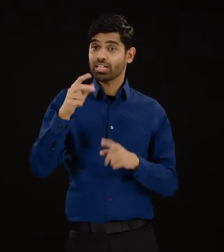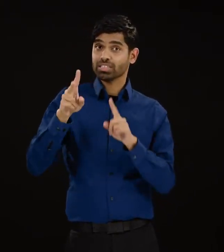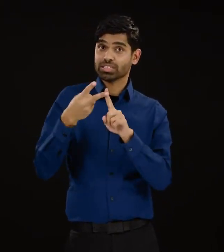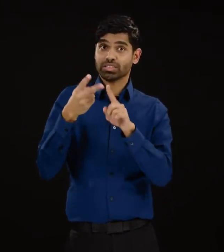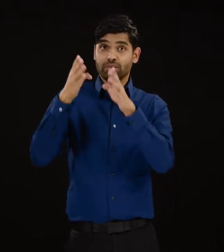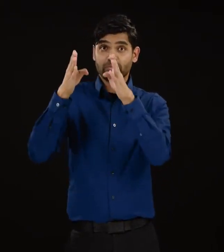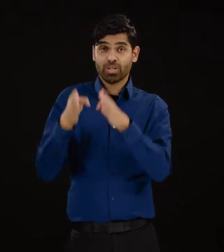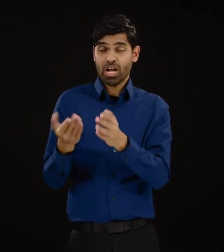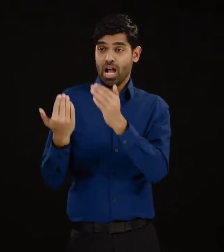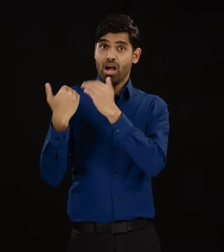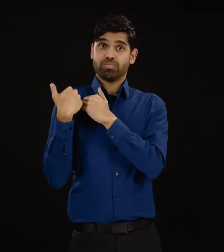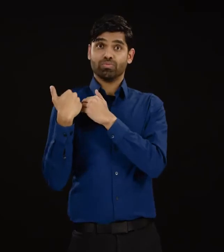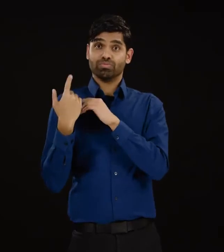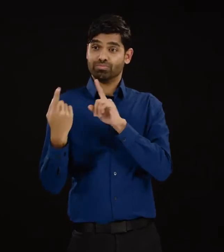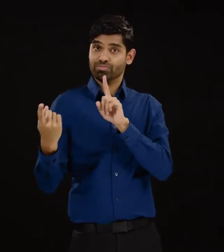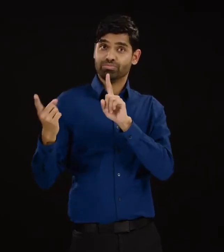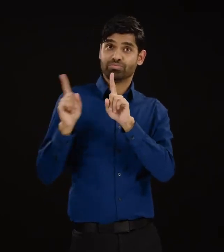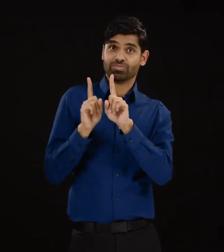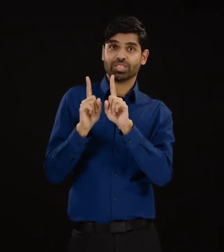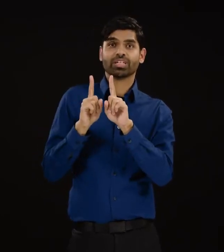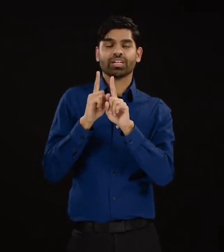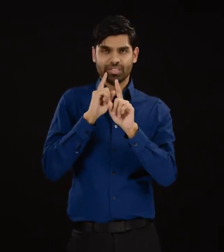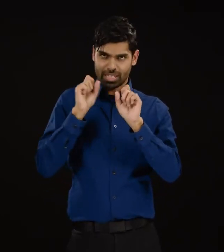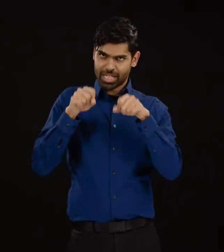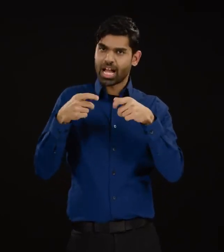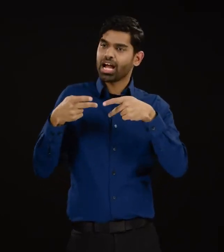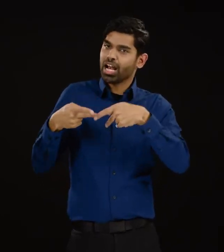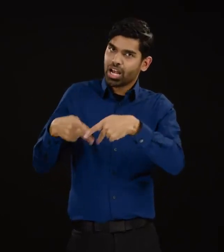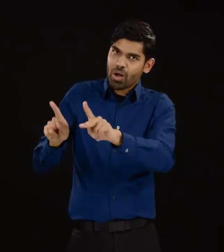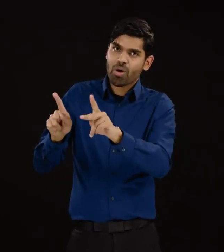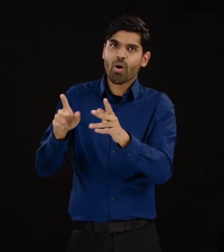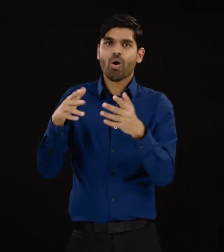rates are for voice services, text messages, and data usage.